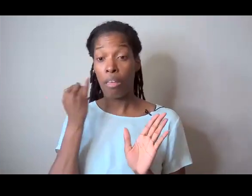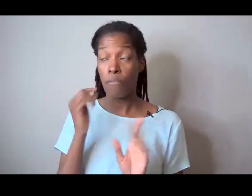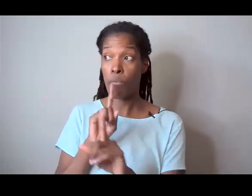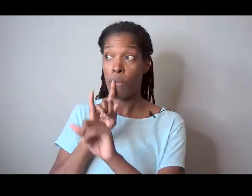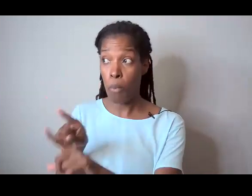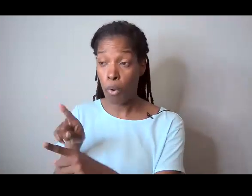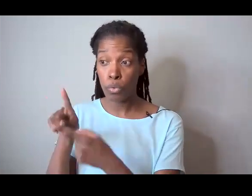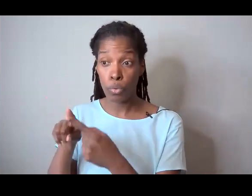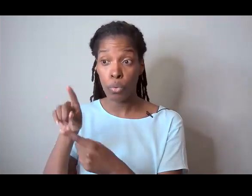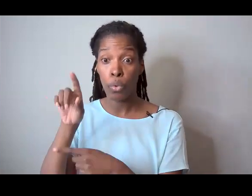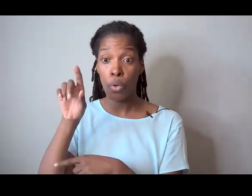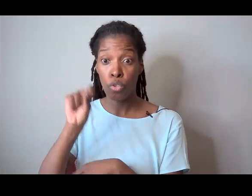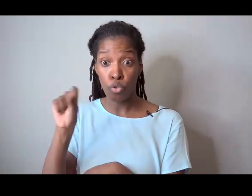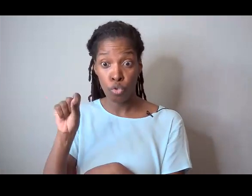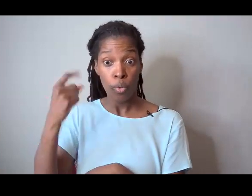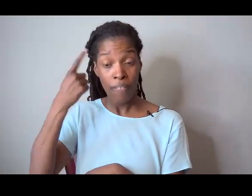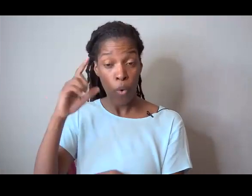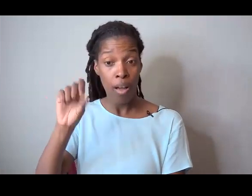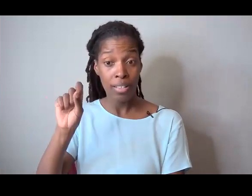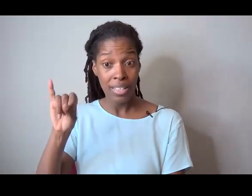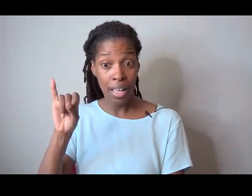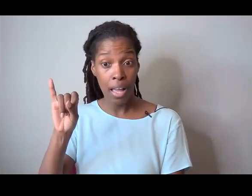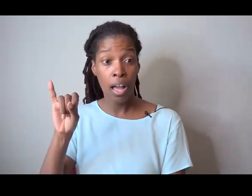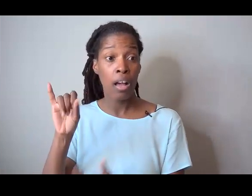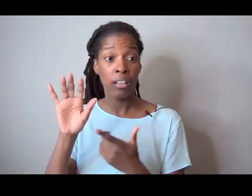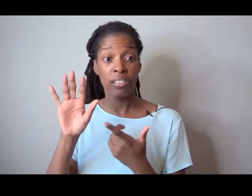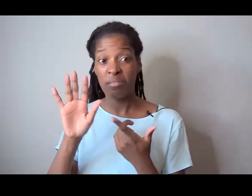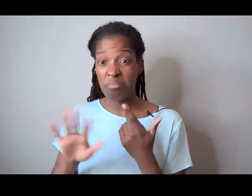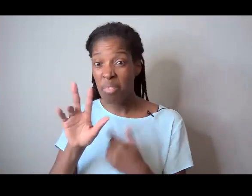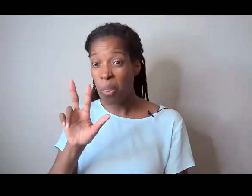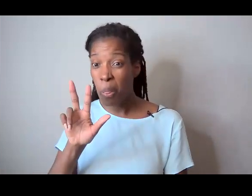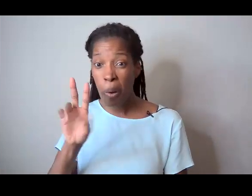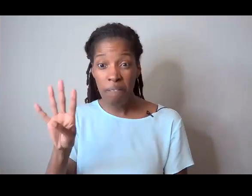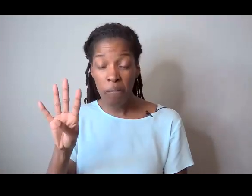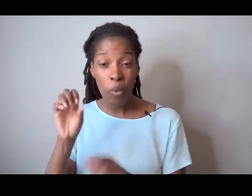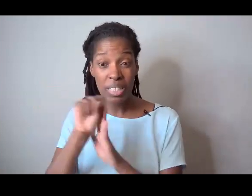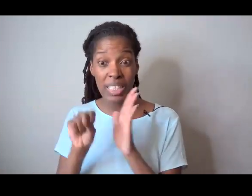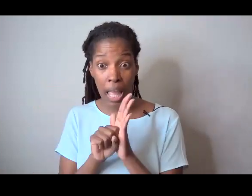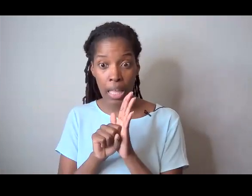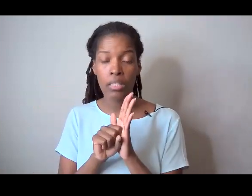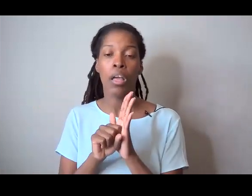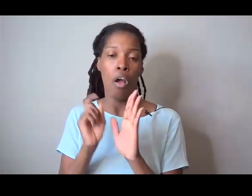At least 34, 34 states, you're also taking care of reporting for your Medicaid.